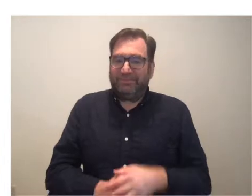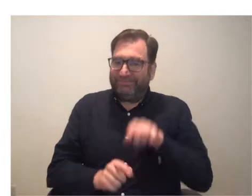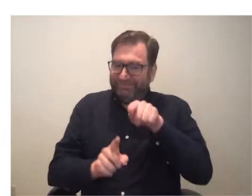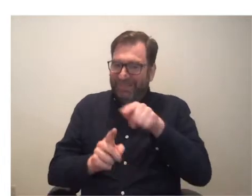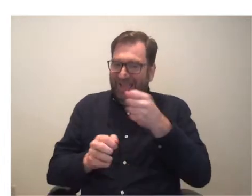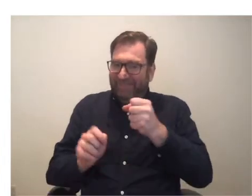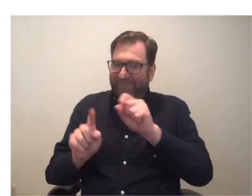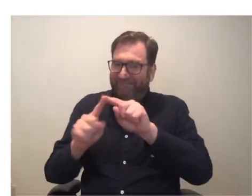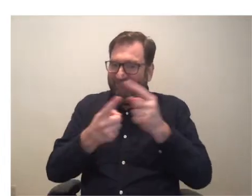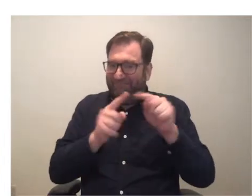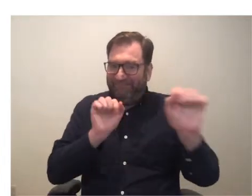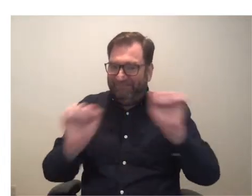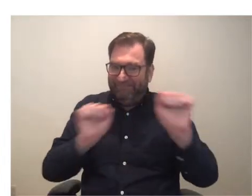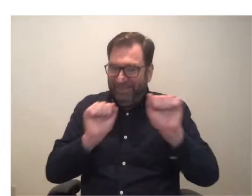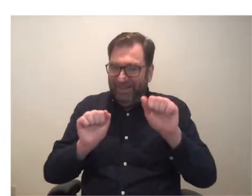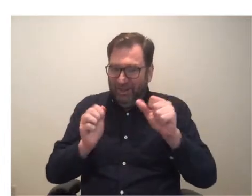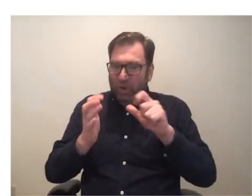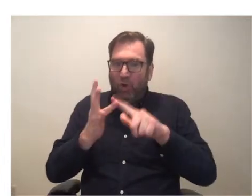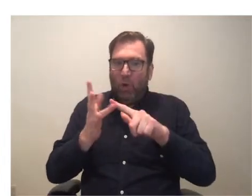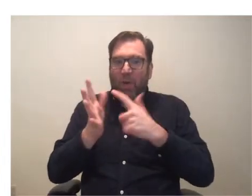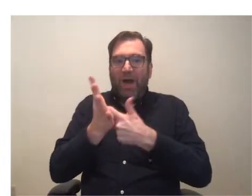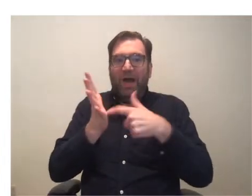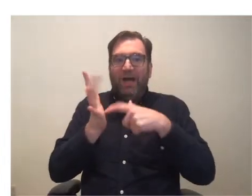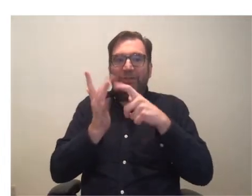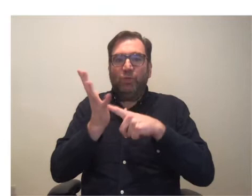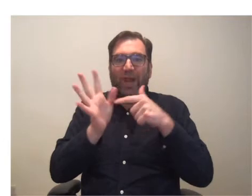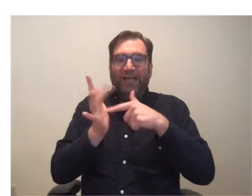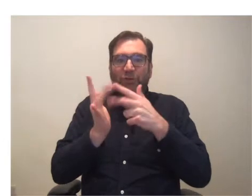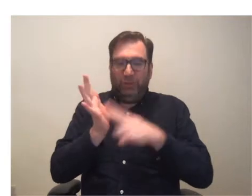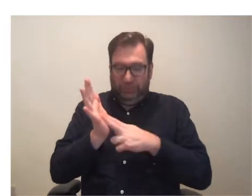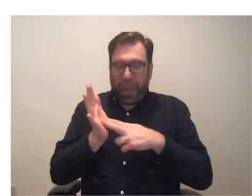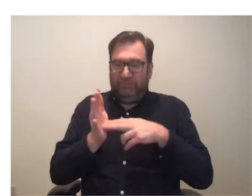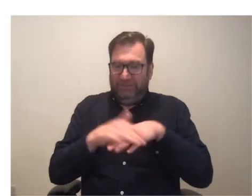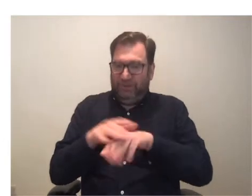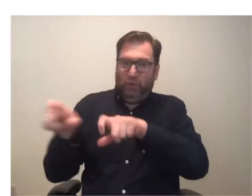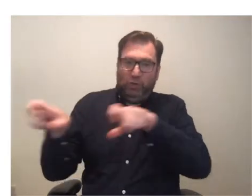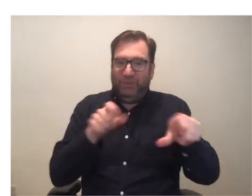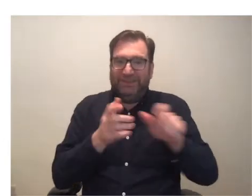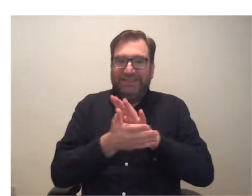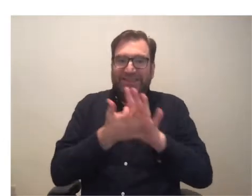In particular, they differ with respect to co-articulation in continuous signing,